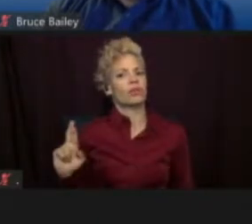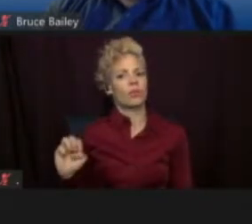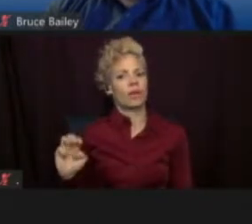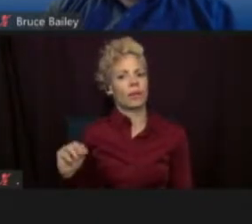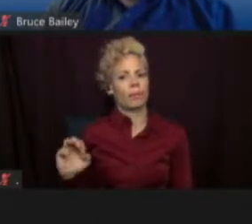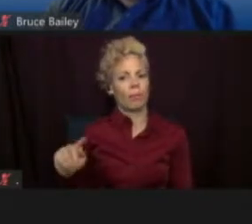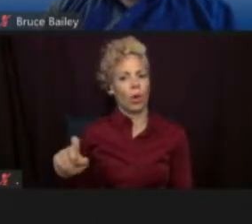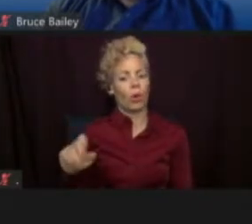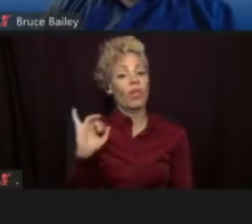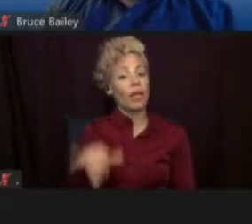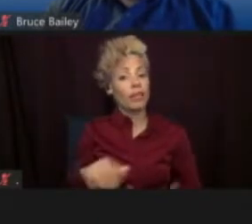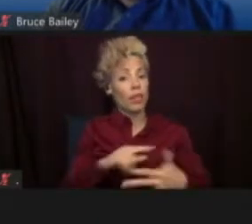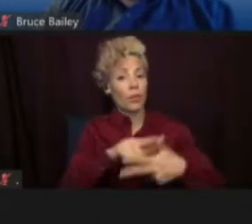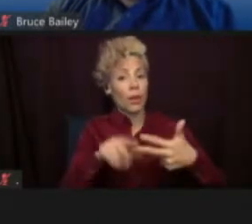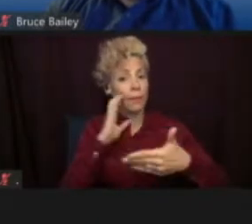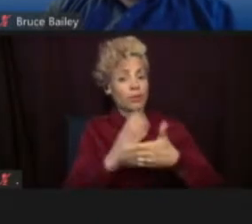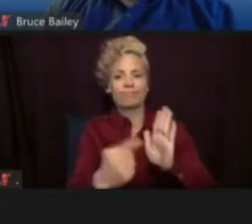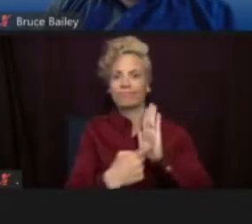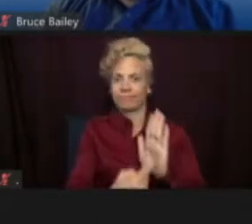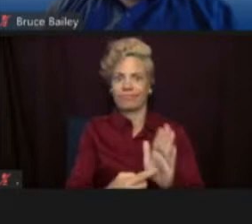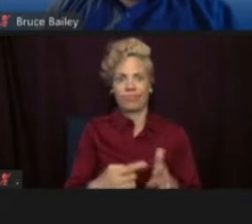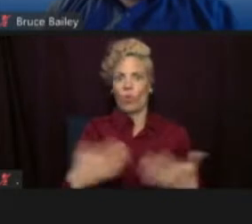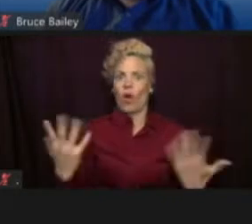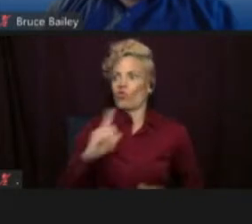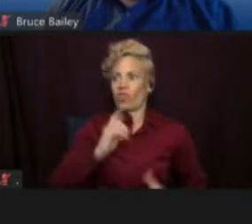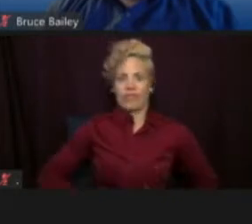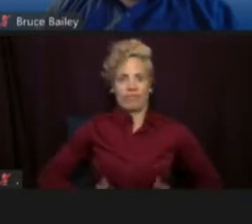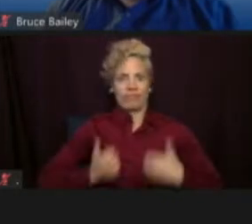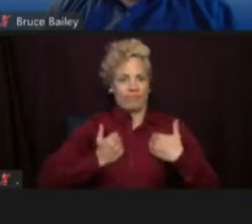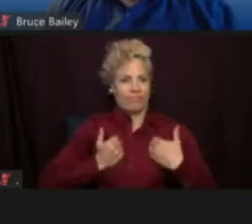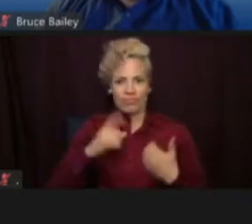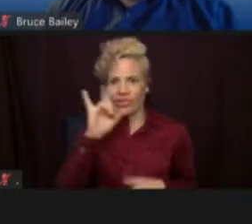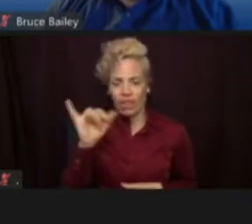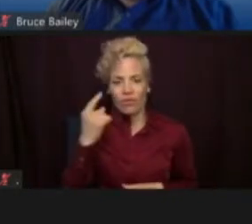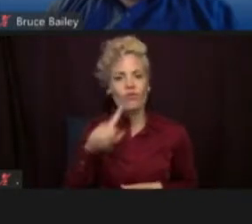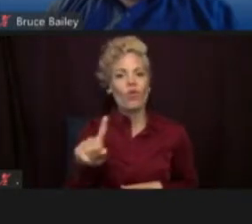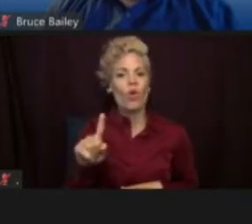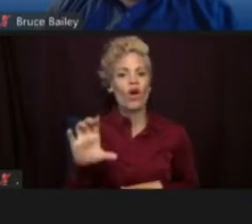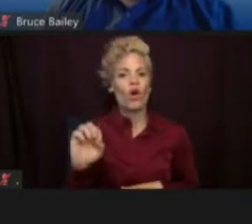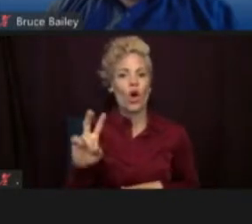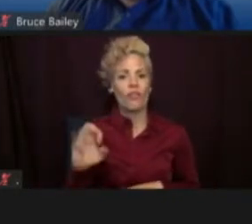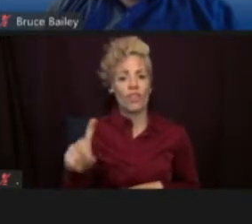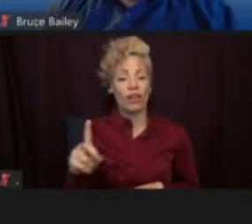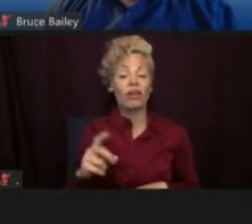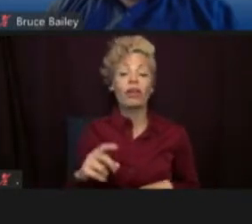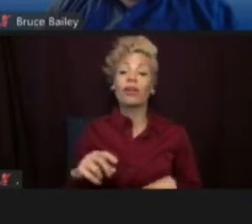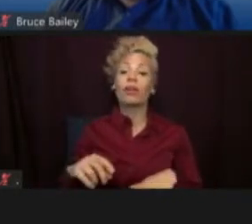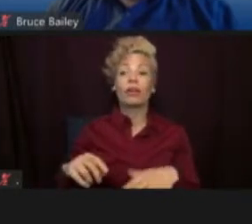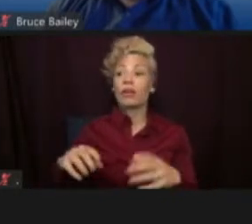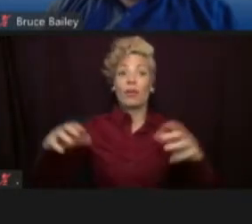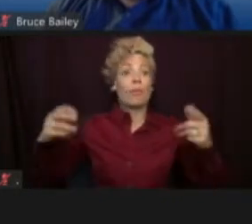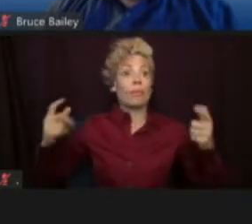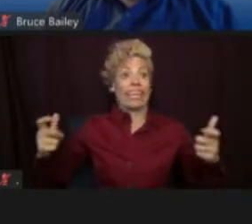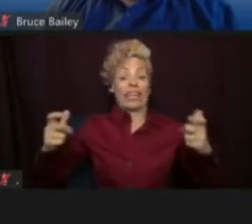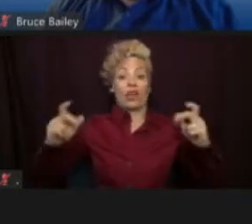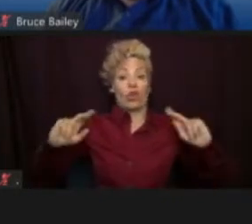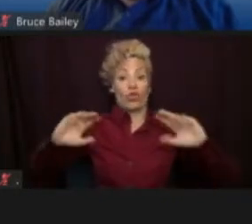Group interactions, were not recommended. Everyone has to protect themselves, but you still have to get work done